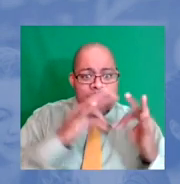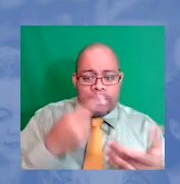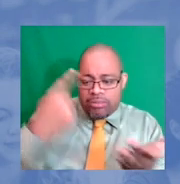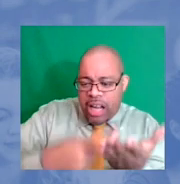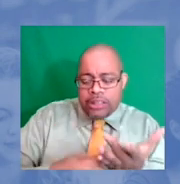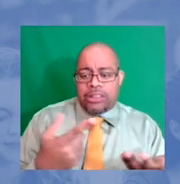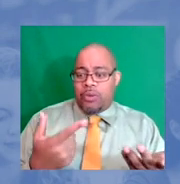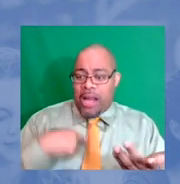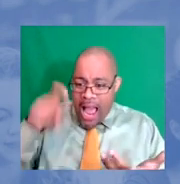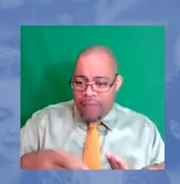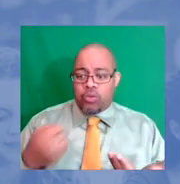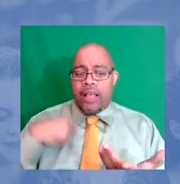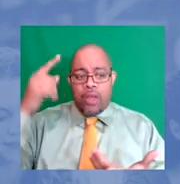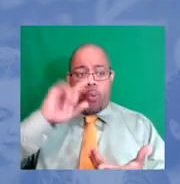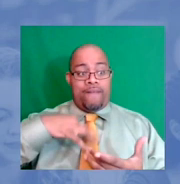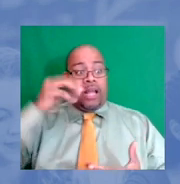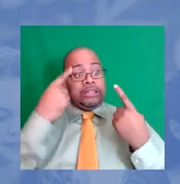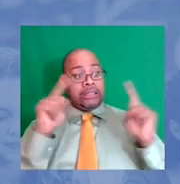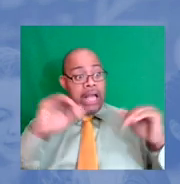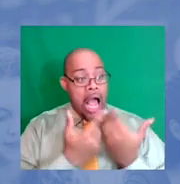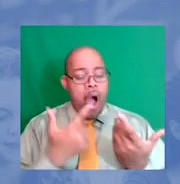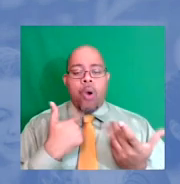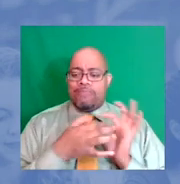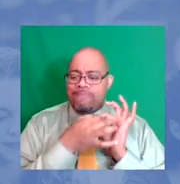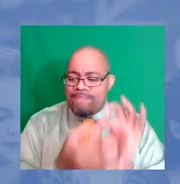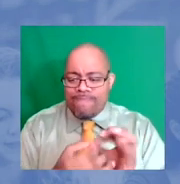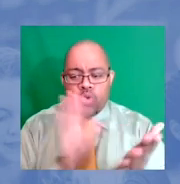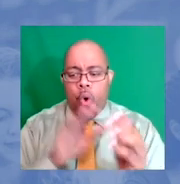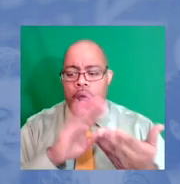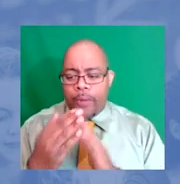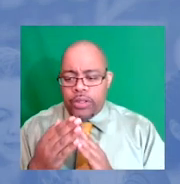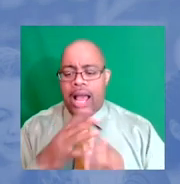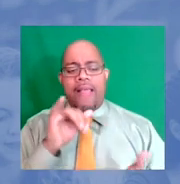WE FOUND SUCCESS WAS REASONING INTO THE SCHOOL COMMUNITY AND THAT'S ADVICE MANY SCHOOL COMMUNITIES